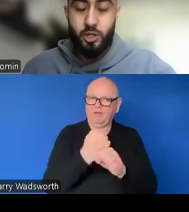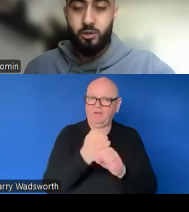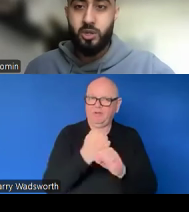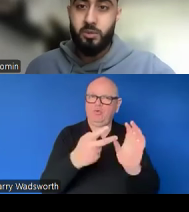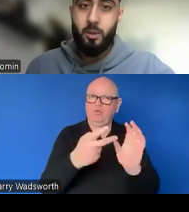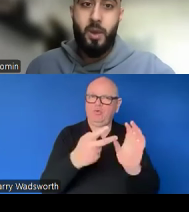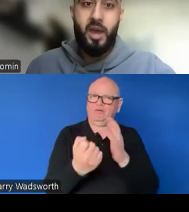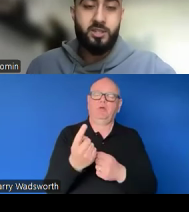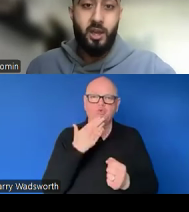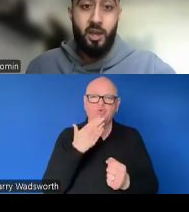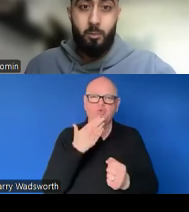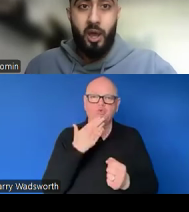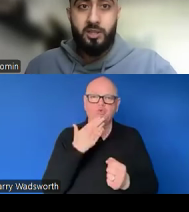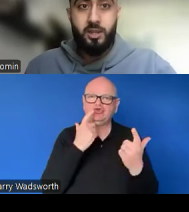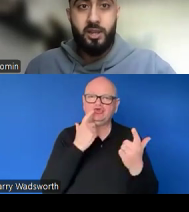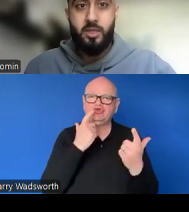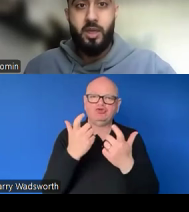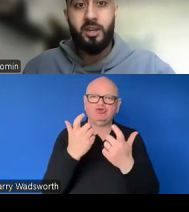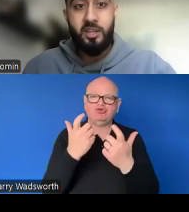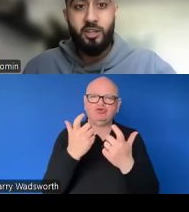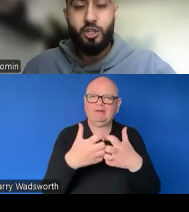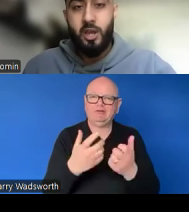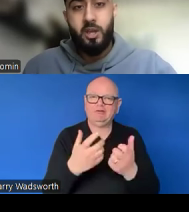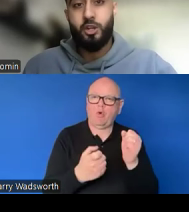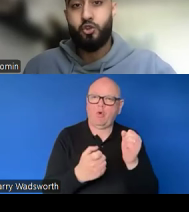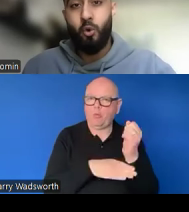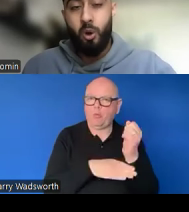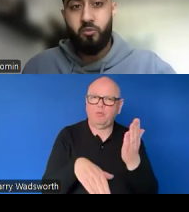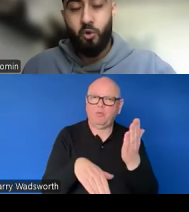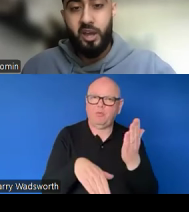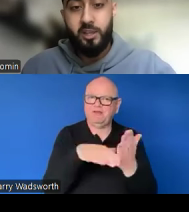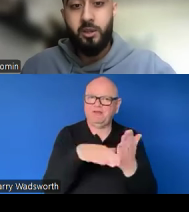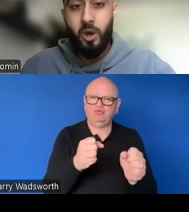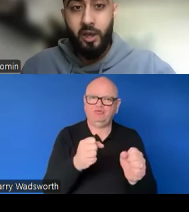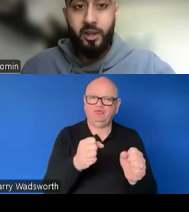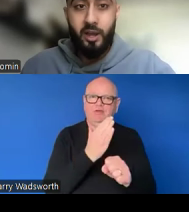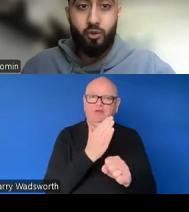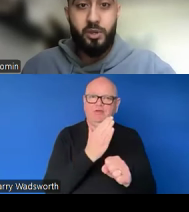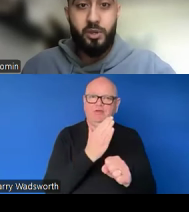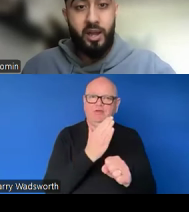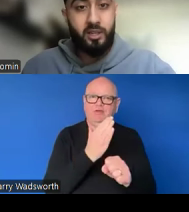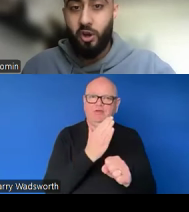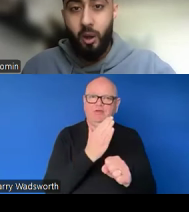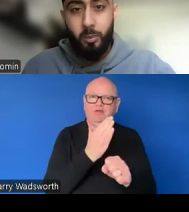and you can be the best person in that niche to show up for that keyword and you'll be right at the top,